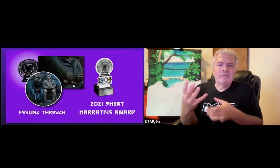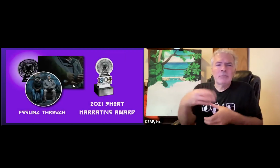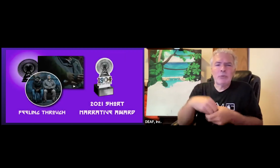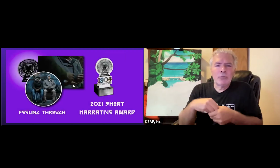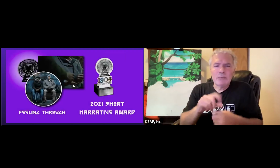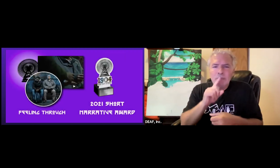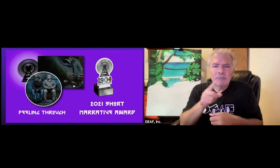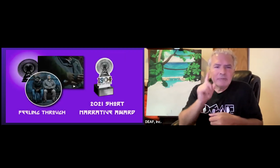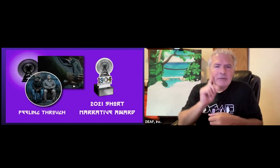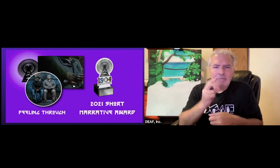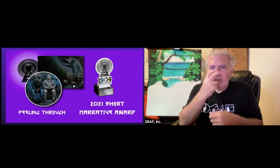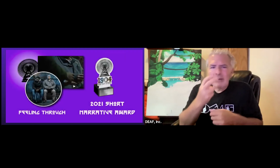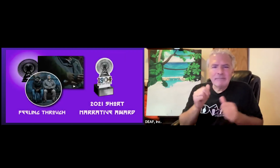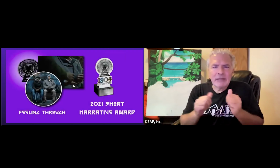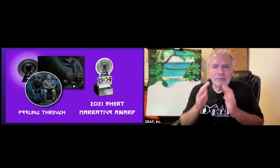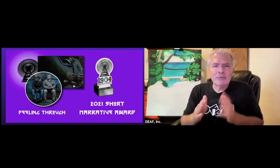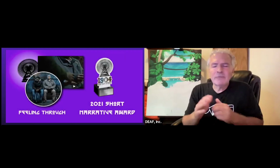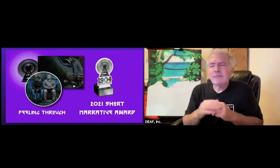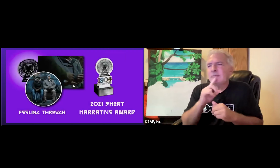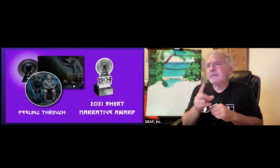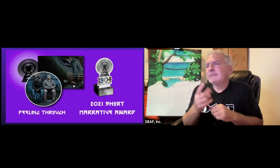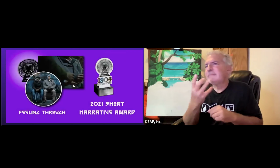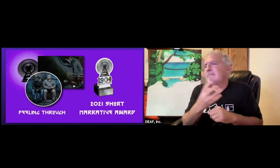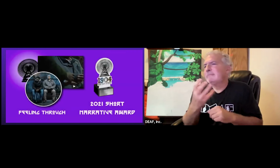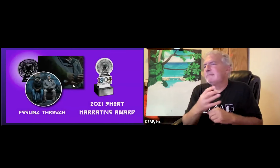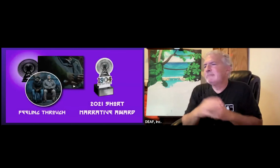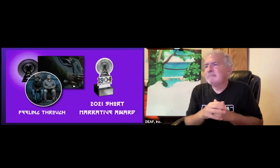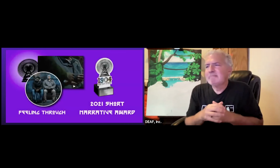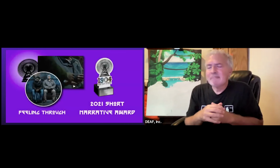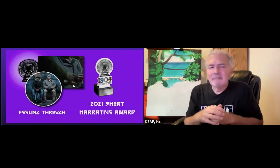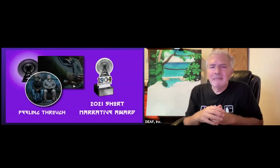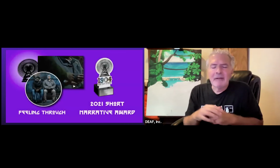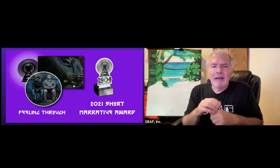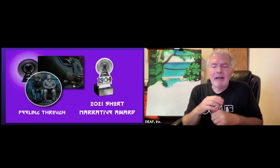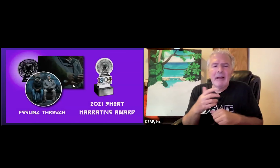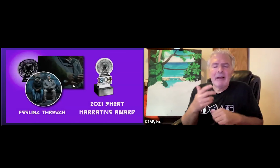Especially the fact that they included a Deaf-Blind actor.